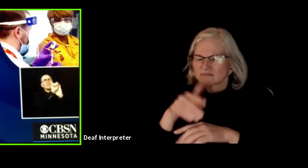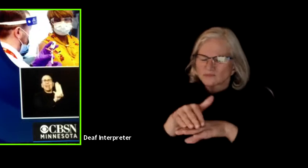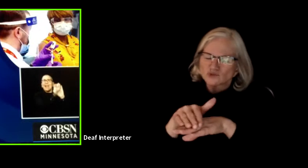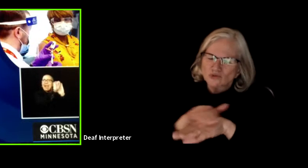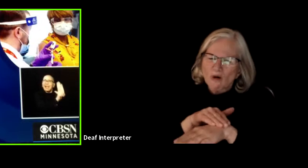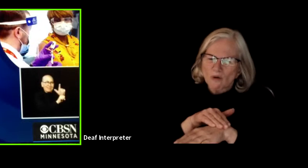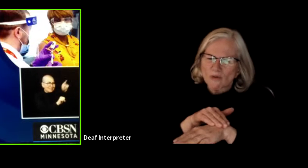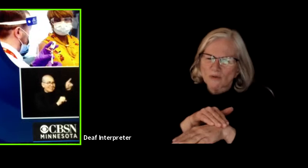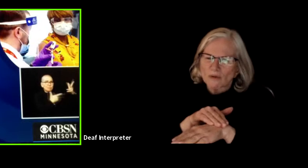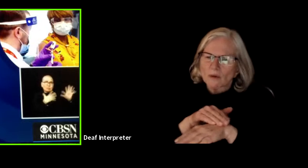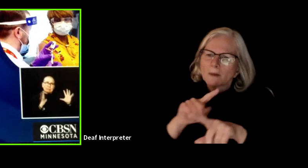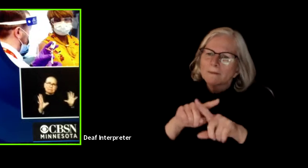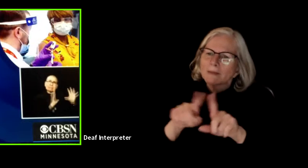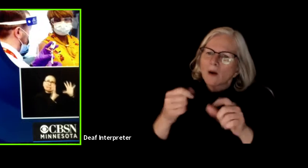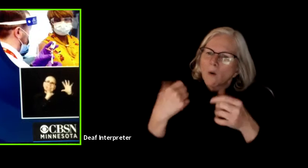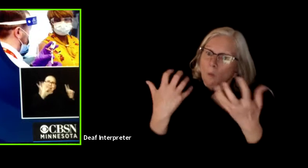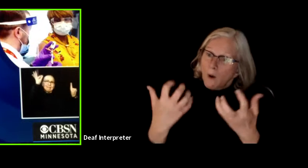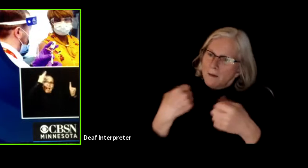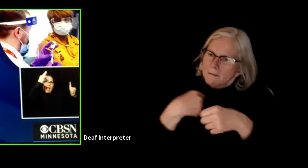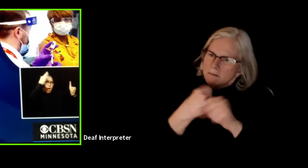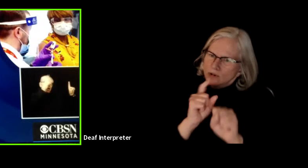POSSIBLE AND MAKING SURE WE'RE FOLLOWING THE ETHICS OF WHO IS